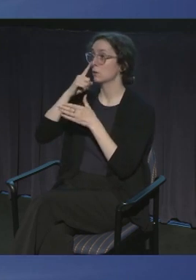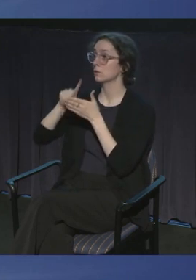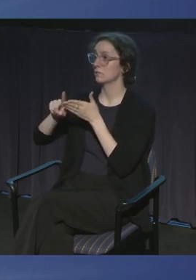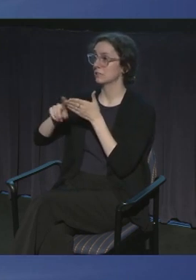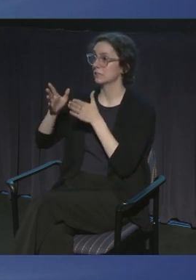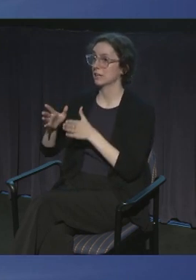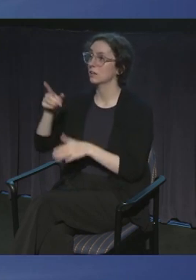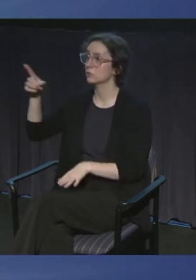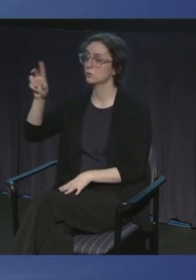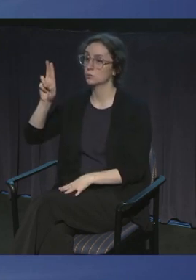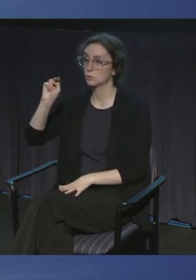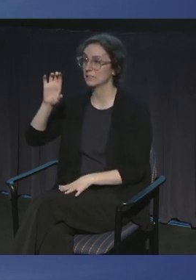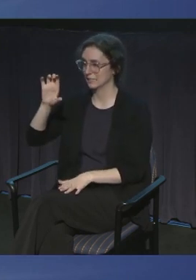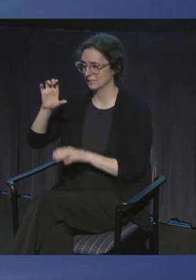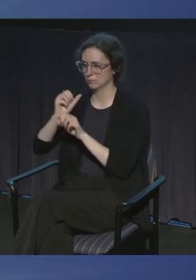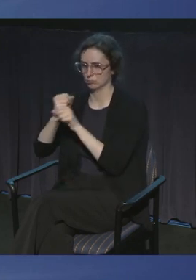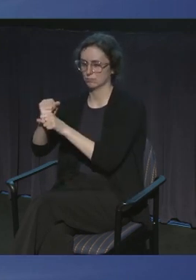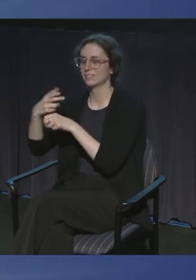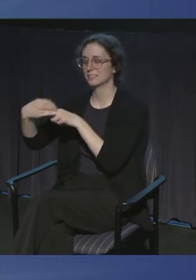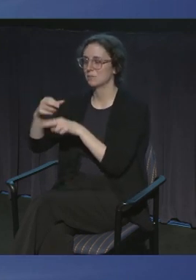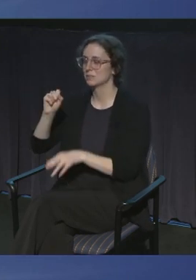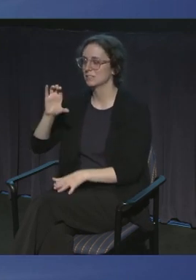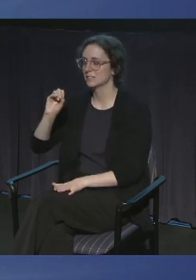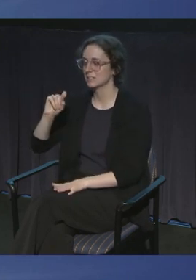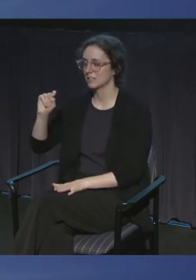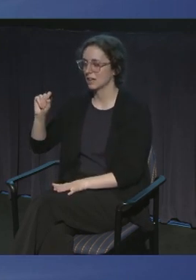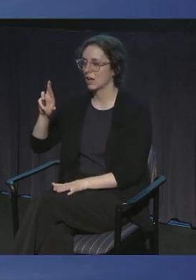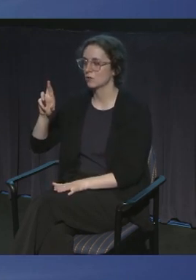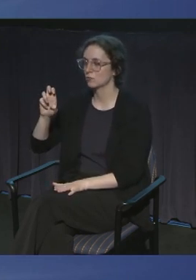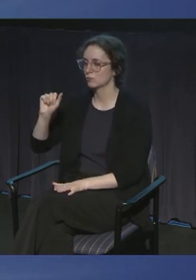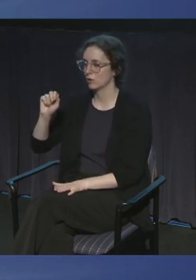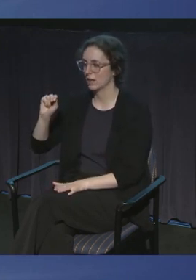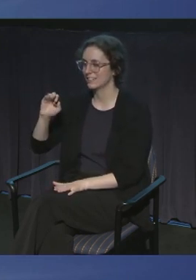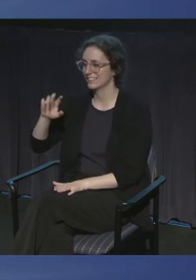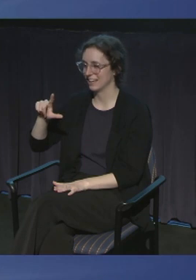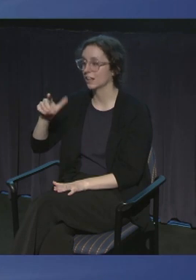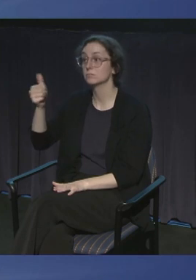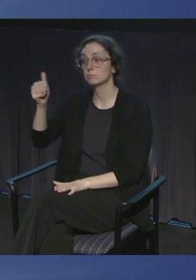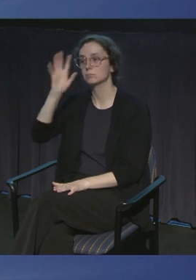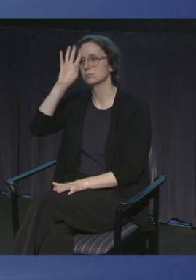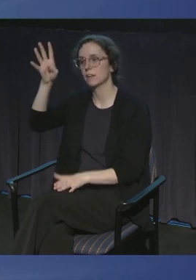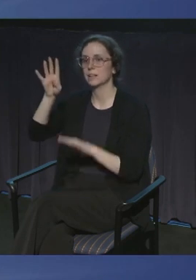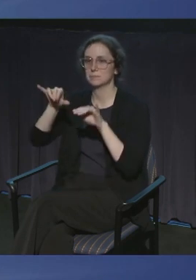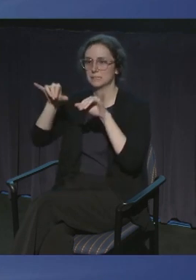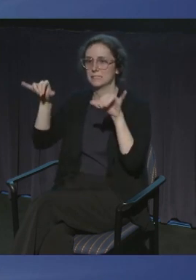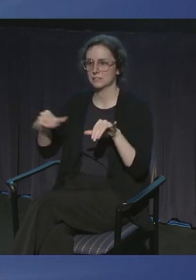CELLS. AND SCOTT -- INVENTED THIS WHOLE SYSTEM TO LOOK AT